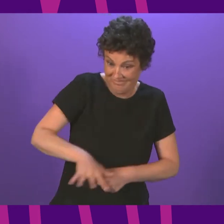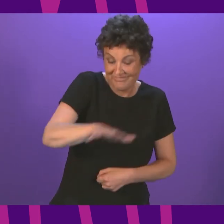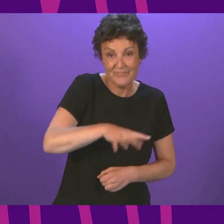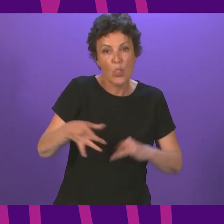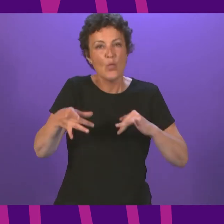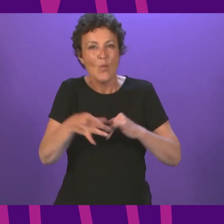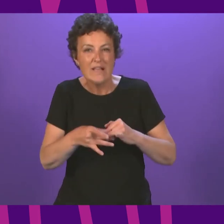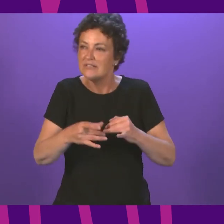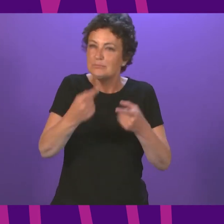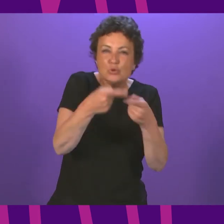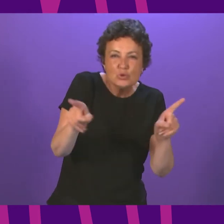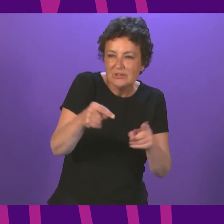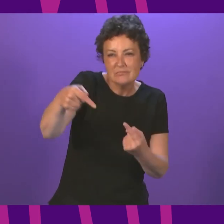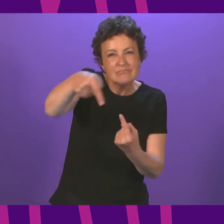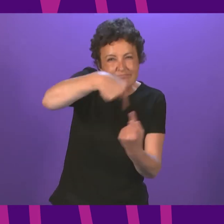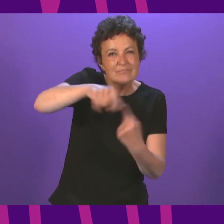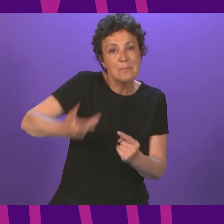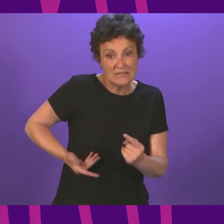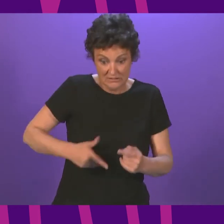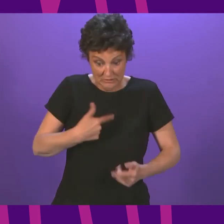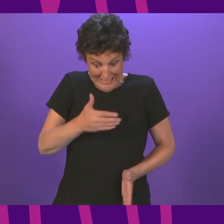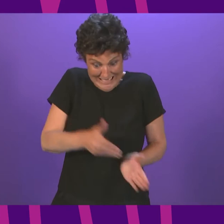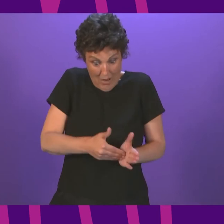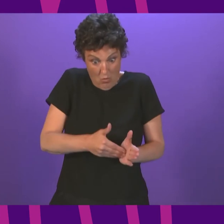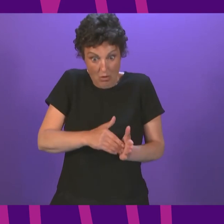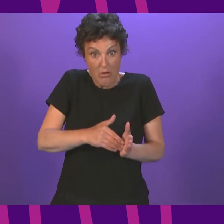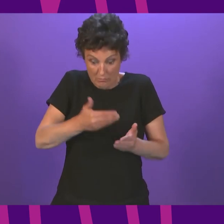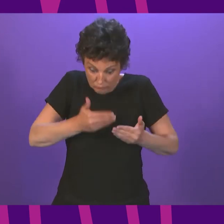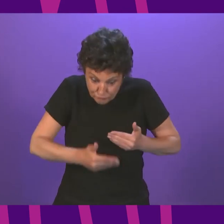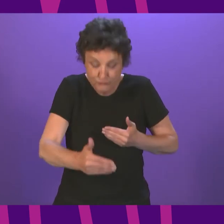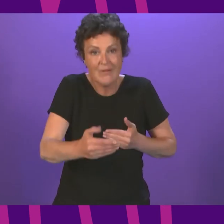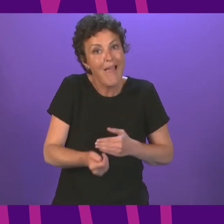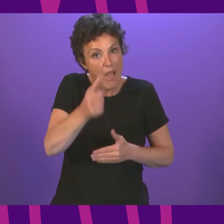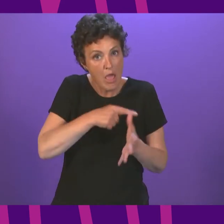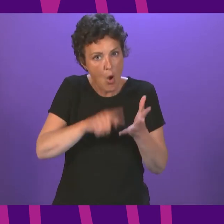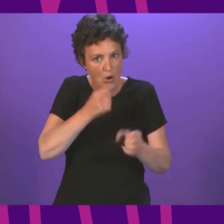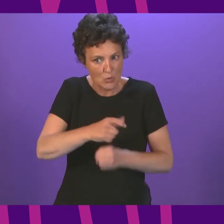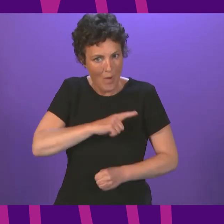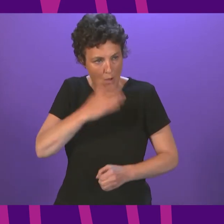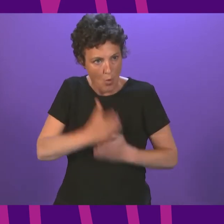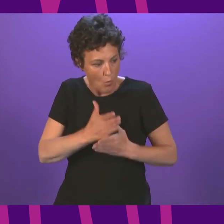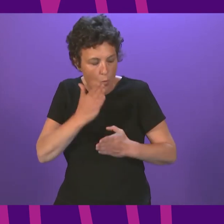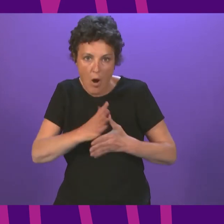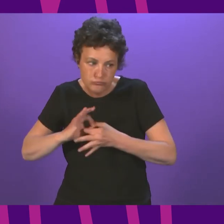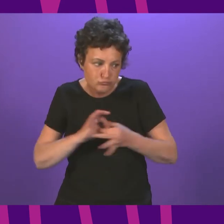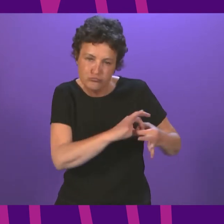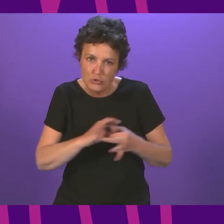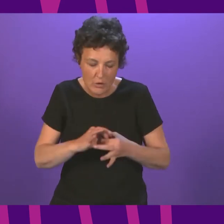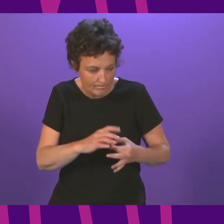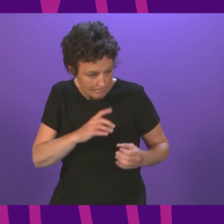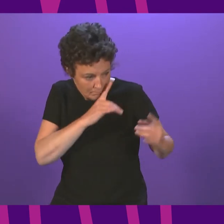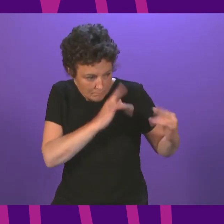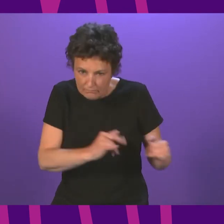between now and early August, so that we can work with it on the various elements of guidance